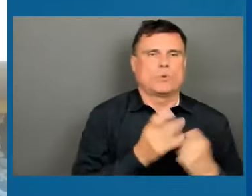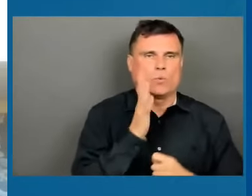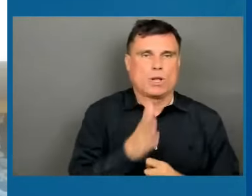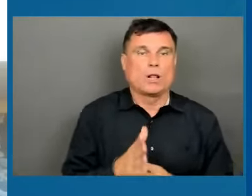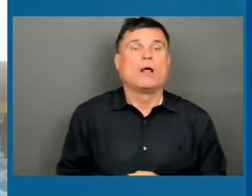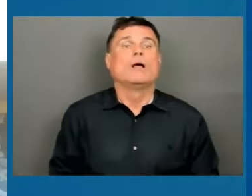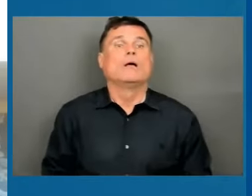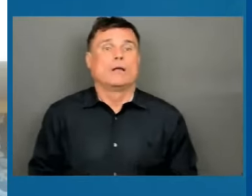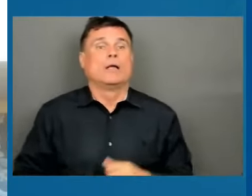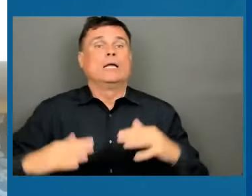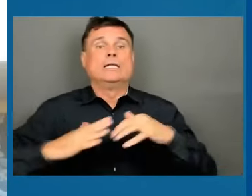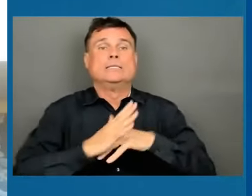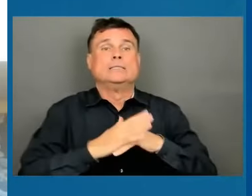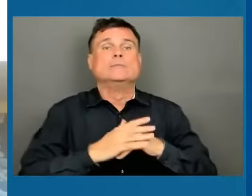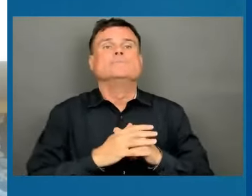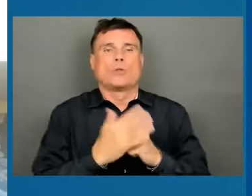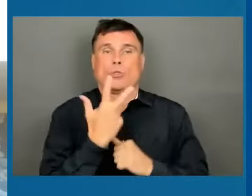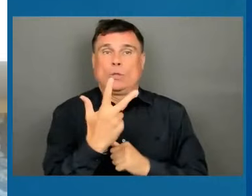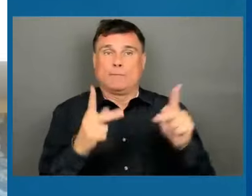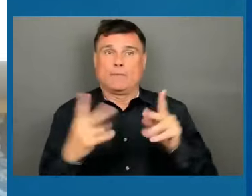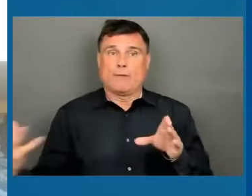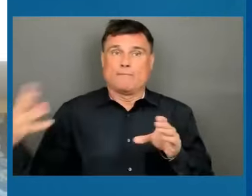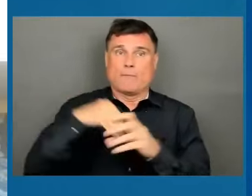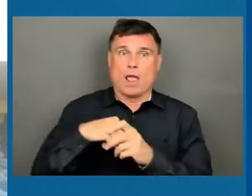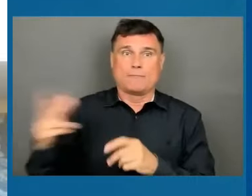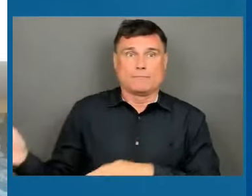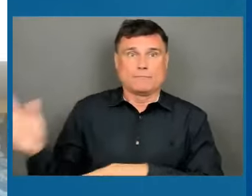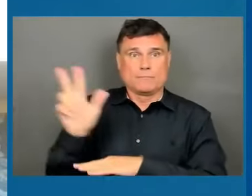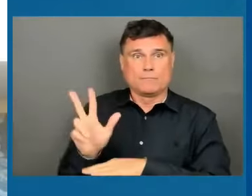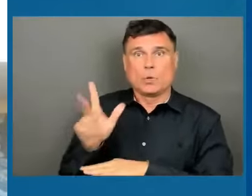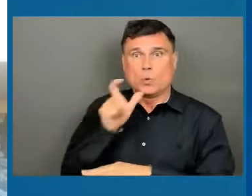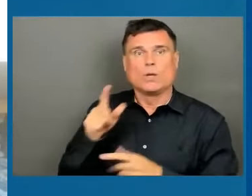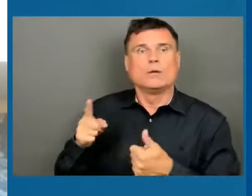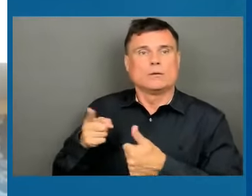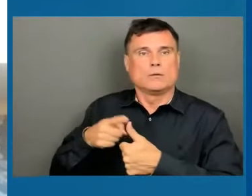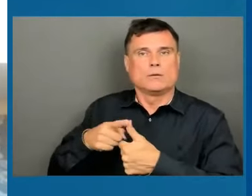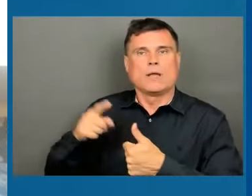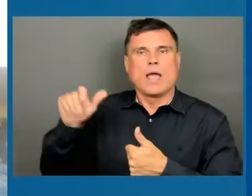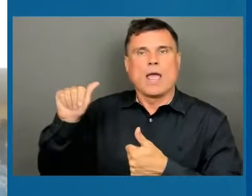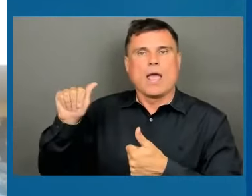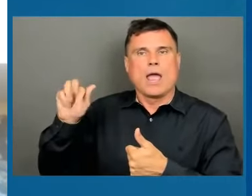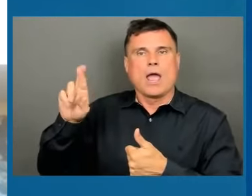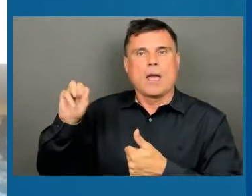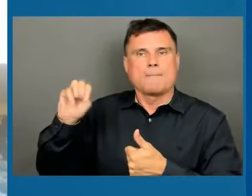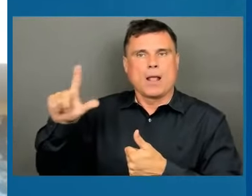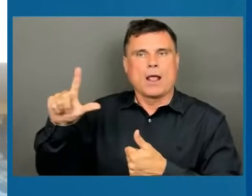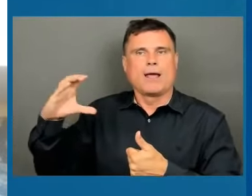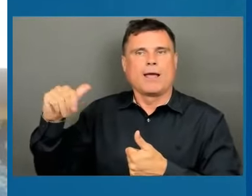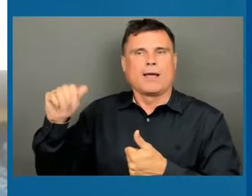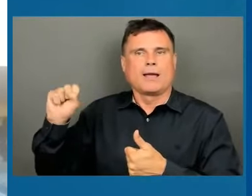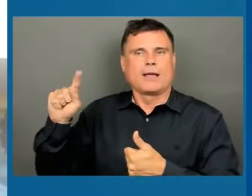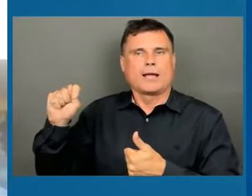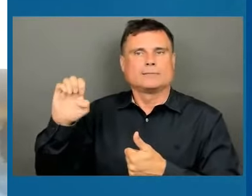our three presentersed to is our warning preparedness meteorologist with environment